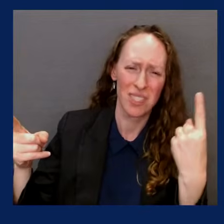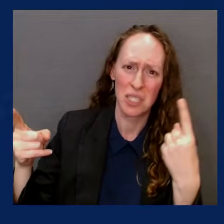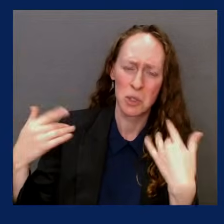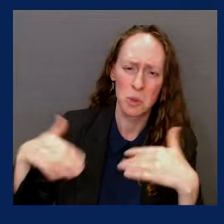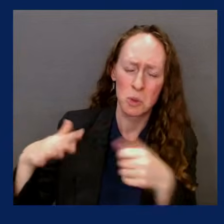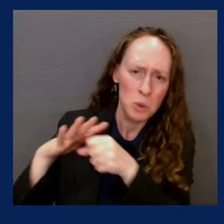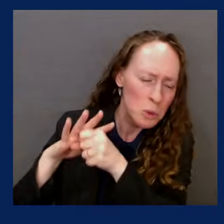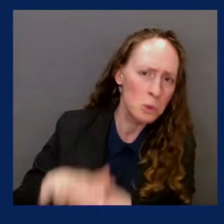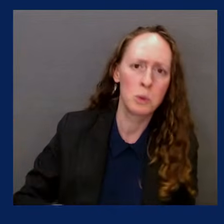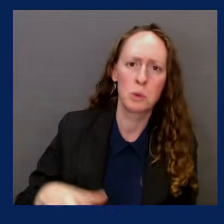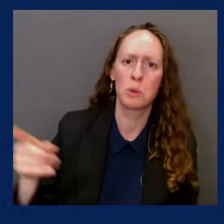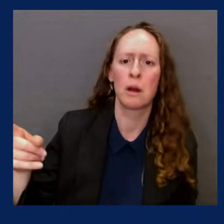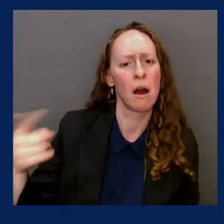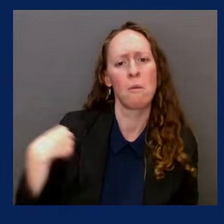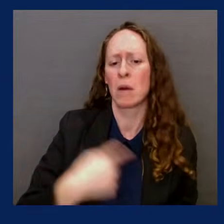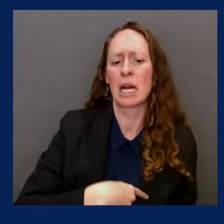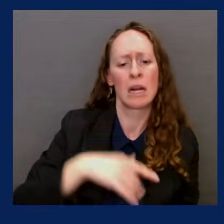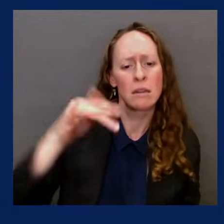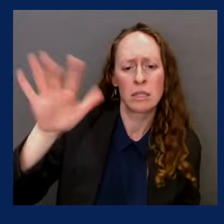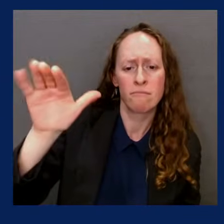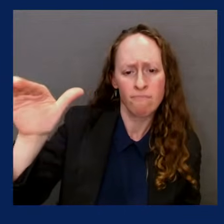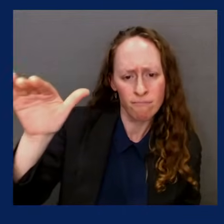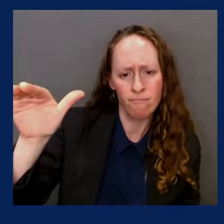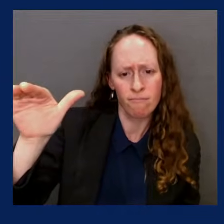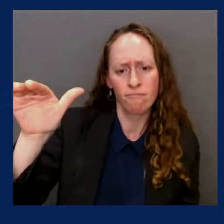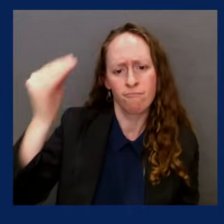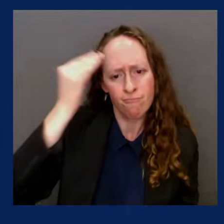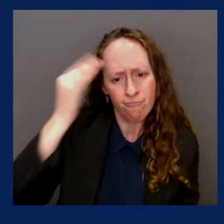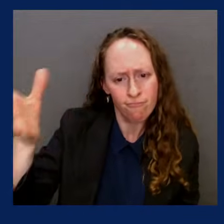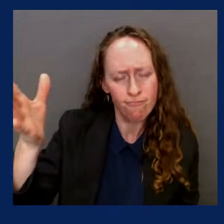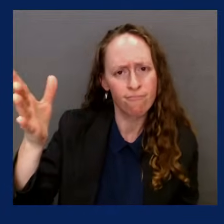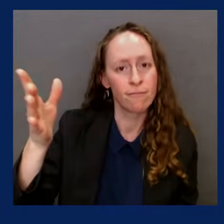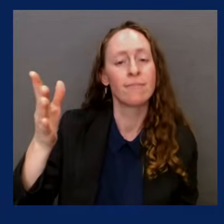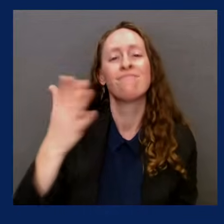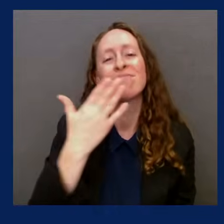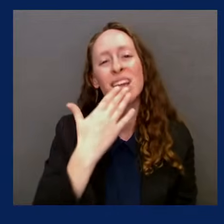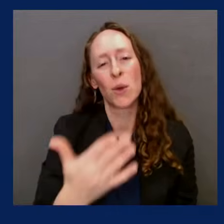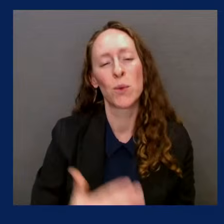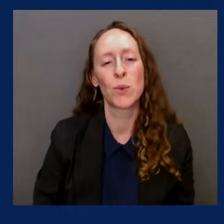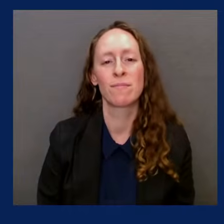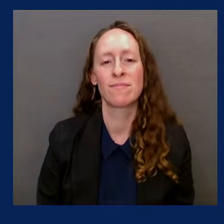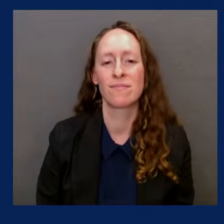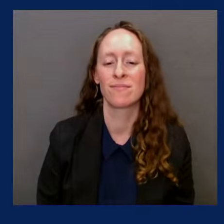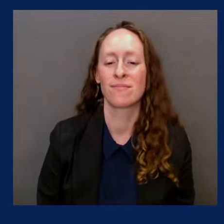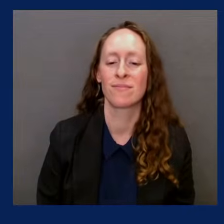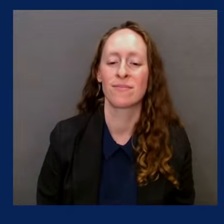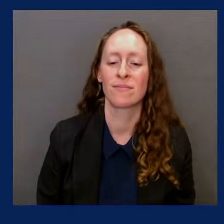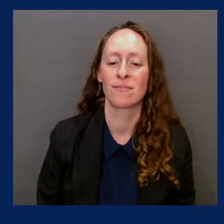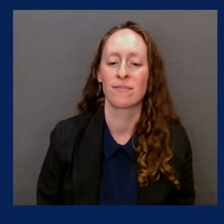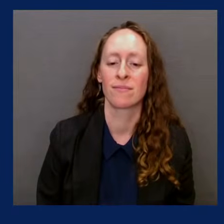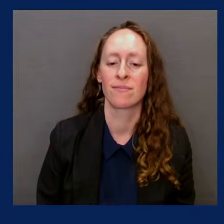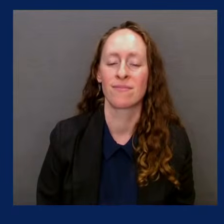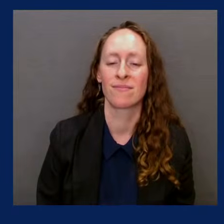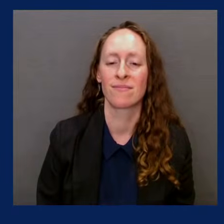Thank you. (Cross-talk by reporters.)